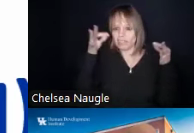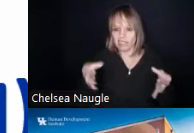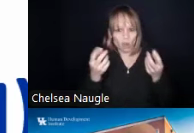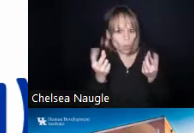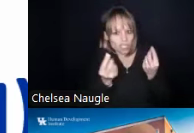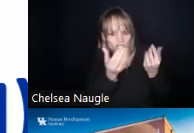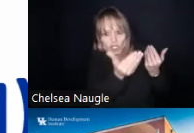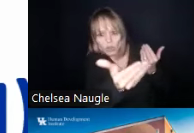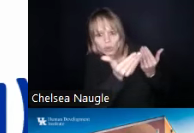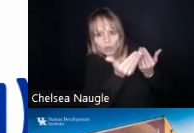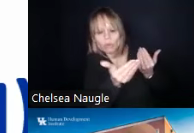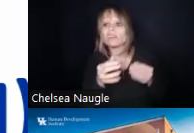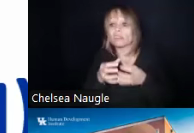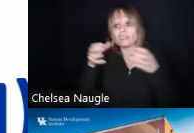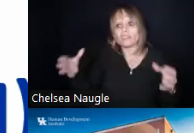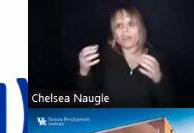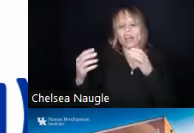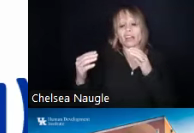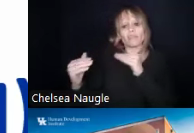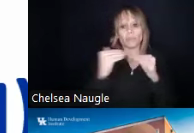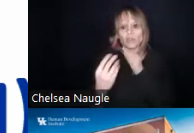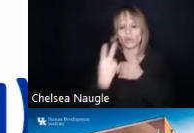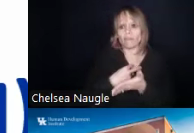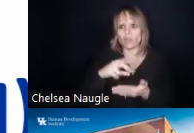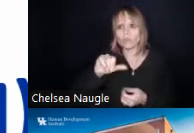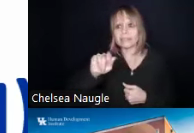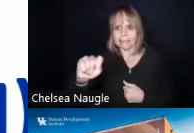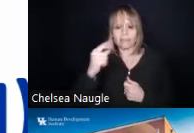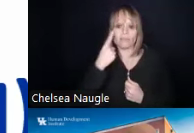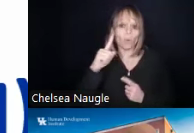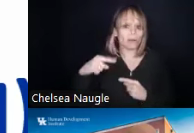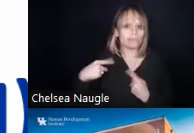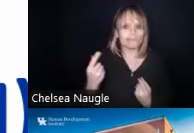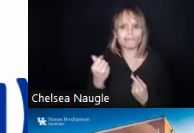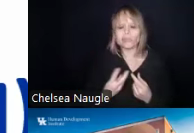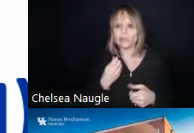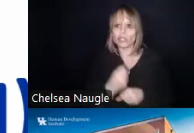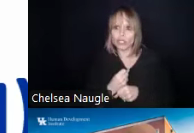literature over the last couple of years beginning to be some really good stuff that uh is essentially addressing movement based therapeutic approaches